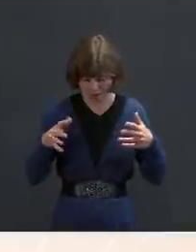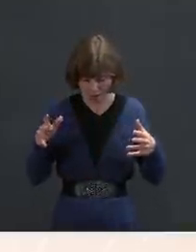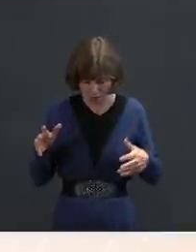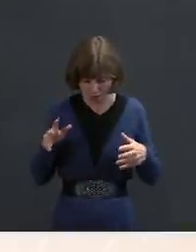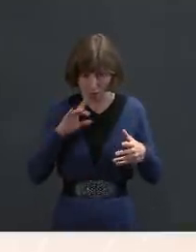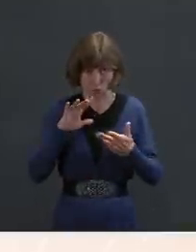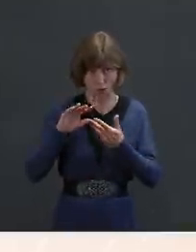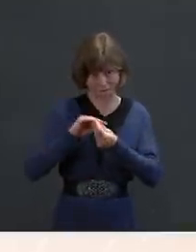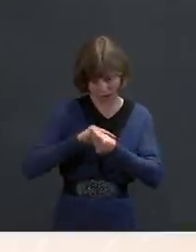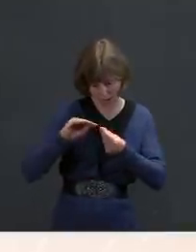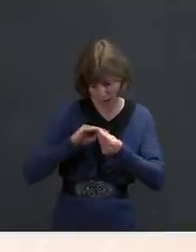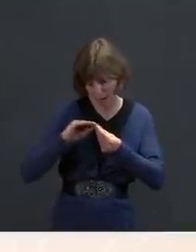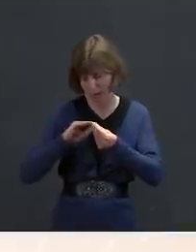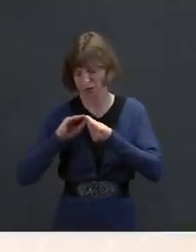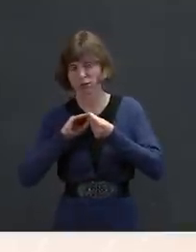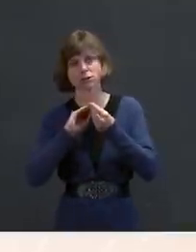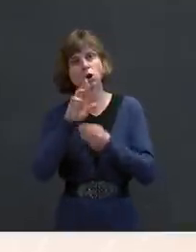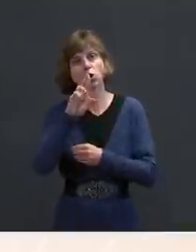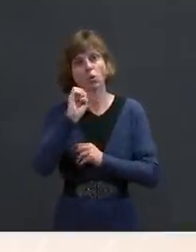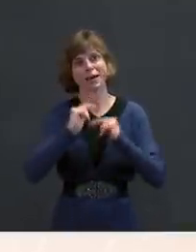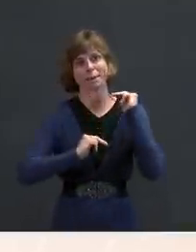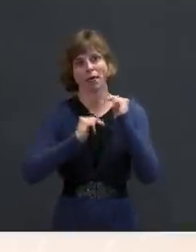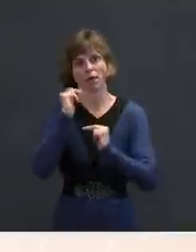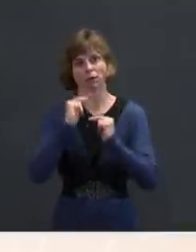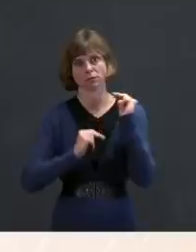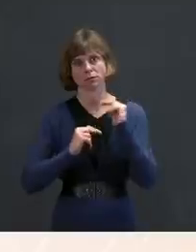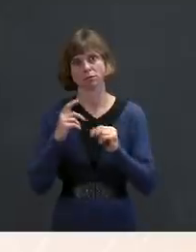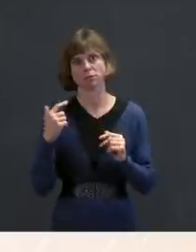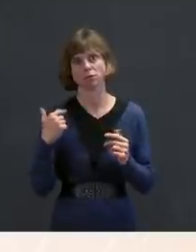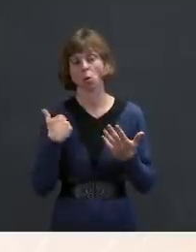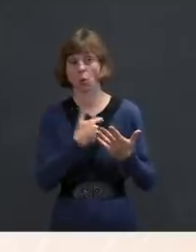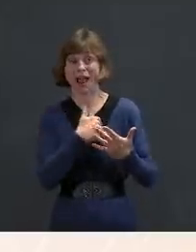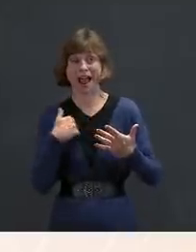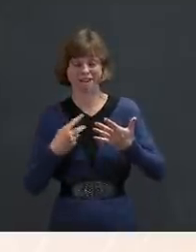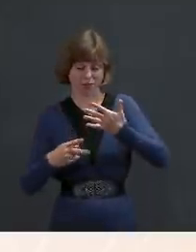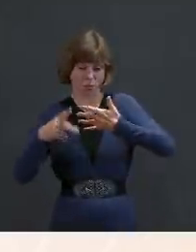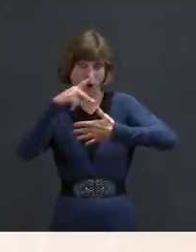and to rebuild that we have a prioritization matrix.